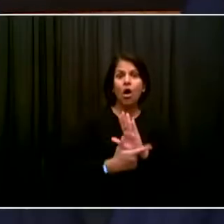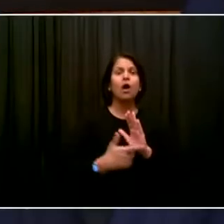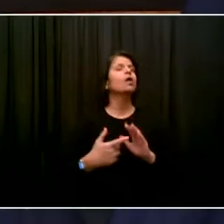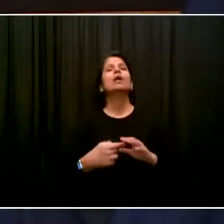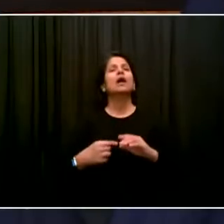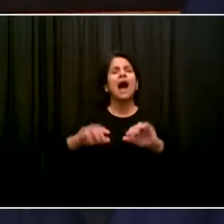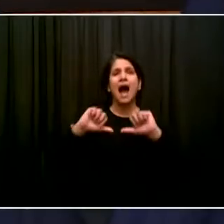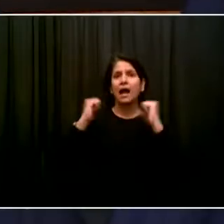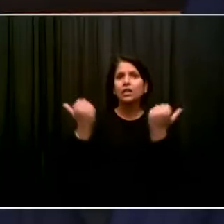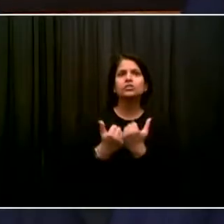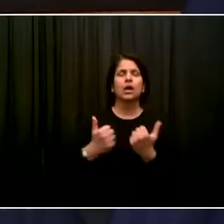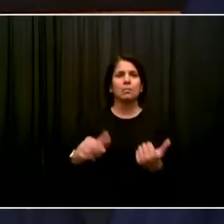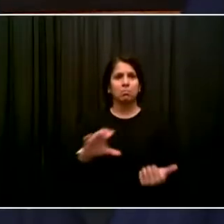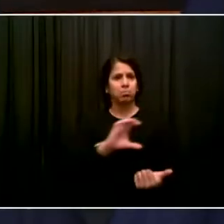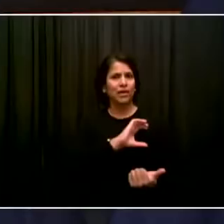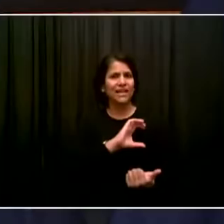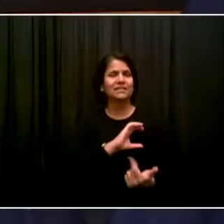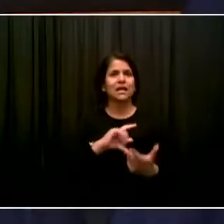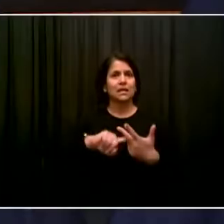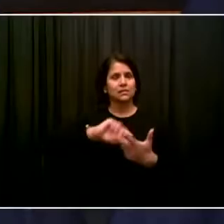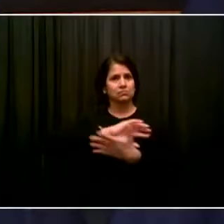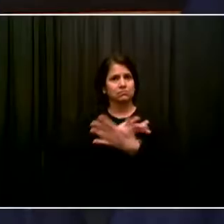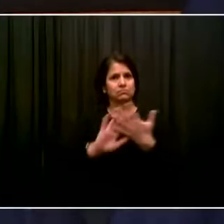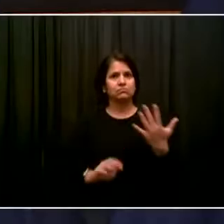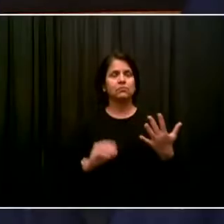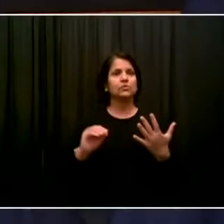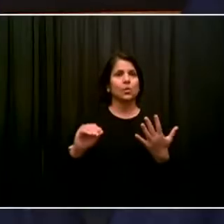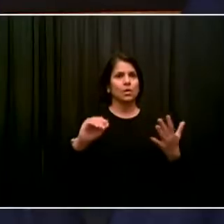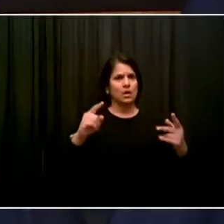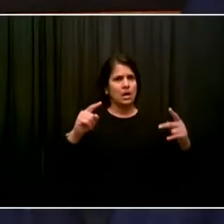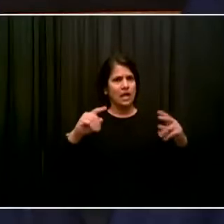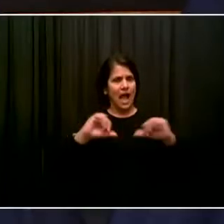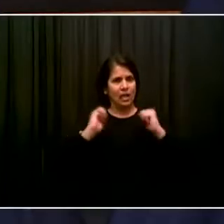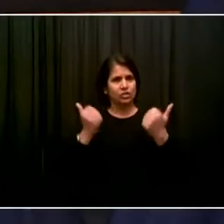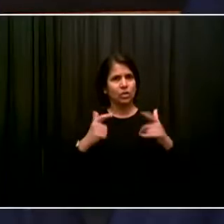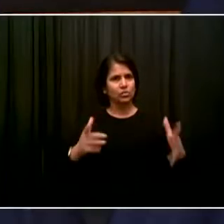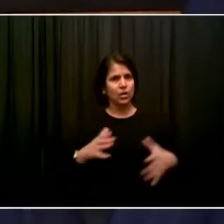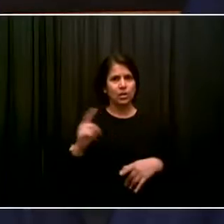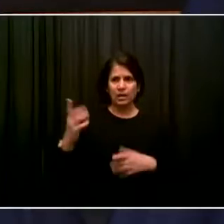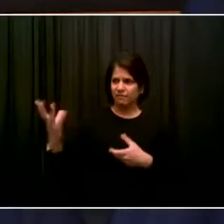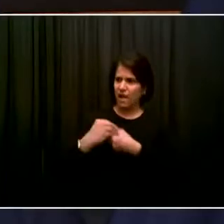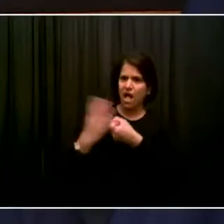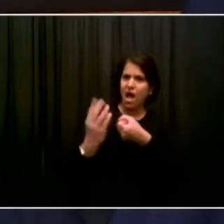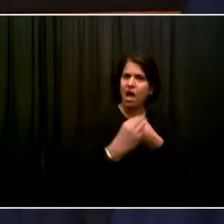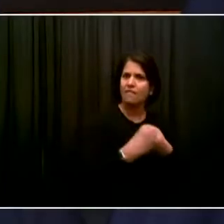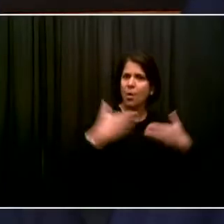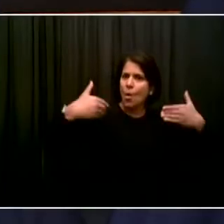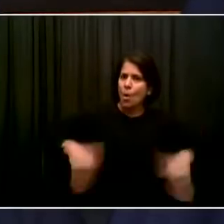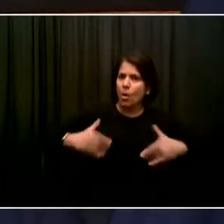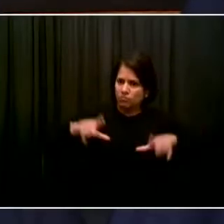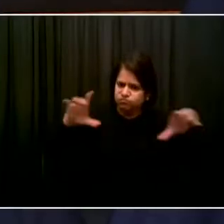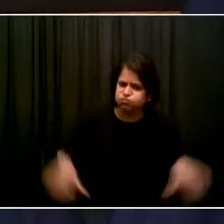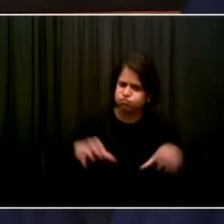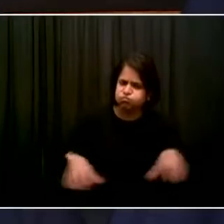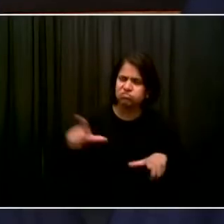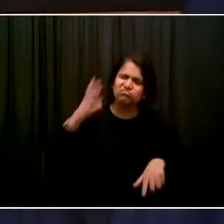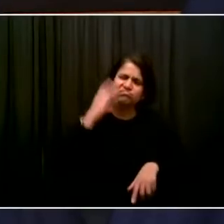ME IN COORDINATING ALL LAW ENFORCEMENT AGENCIES TO CREATE